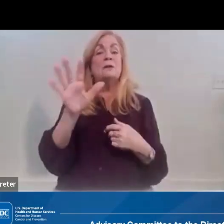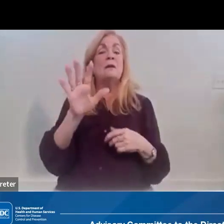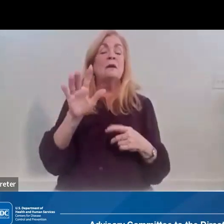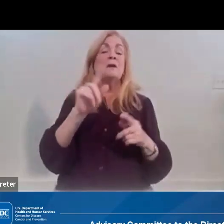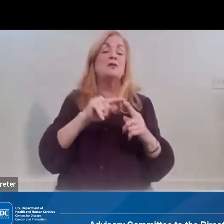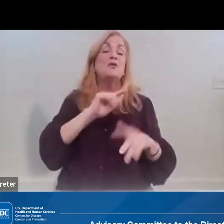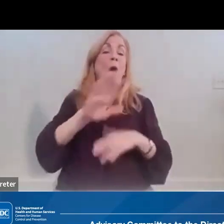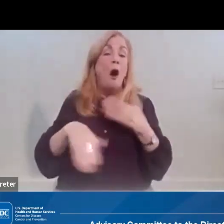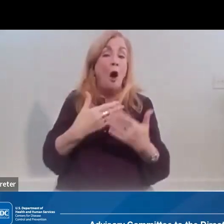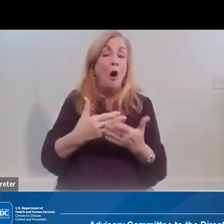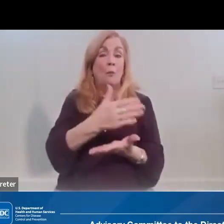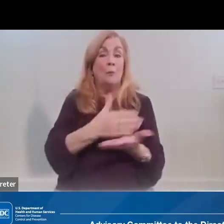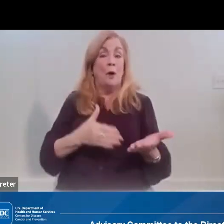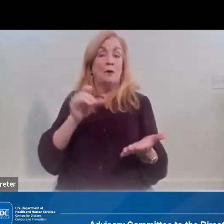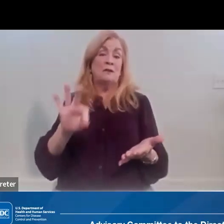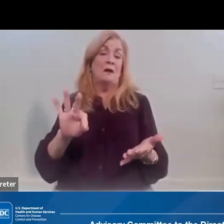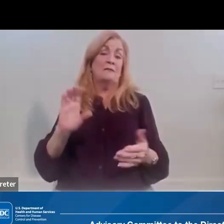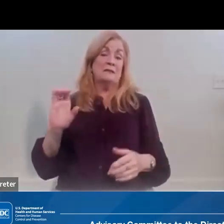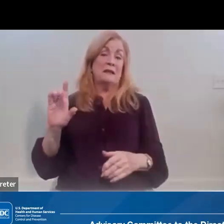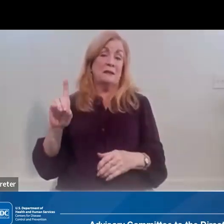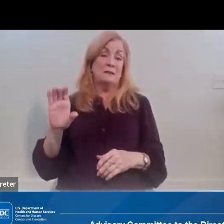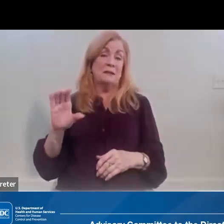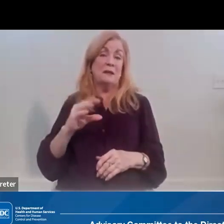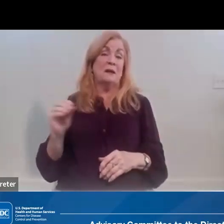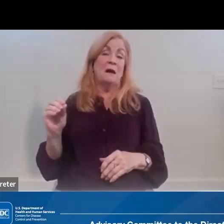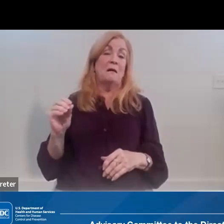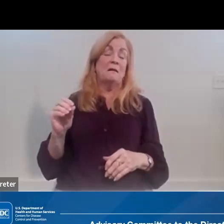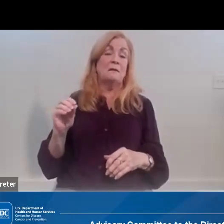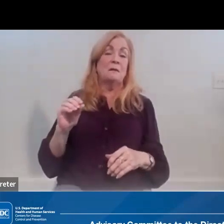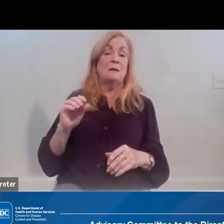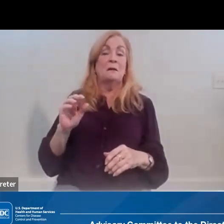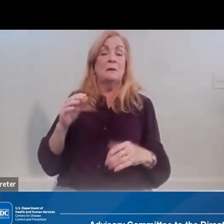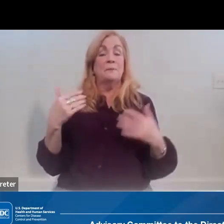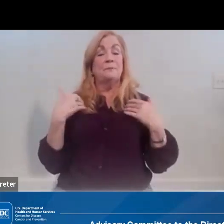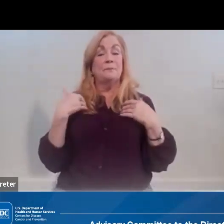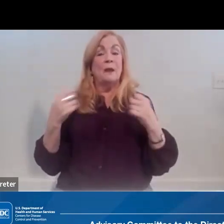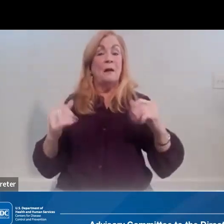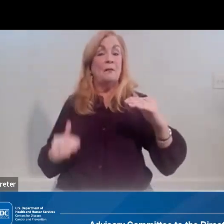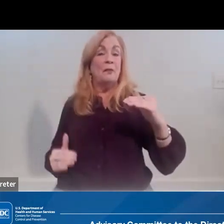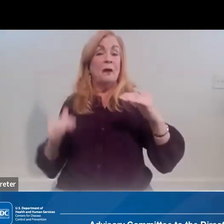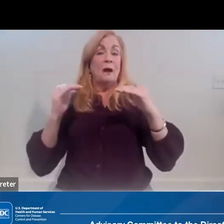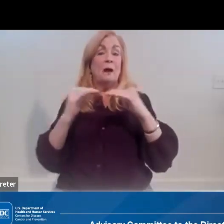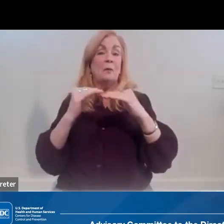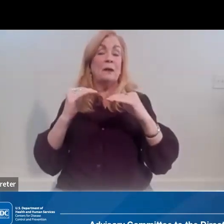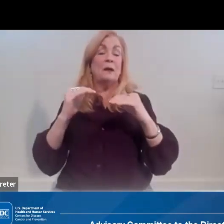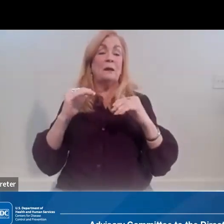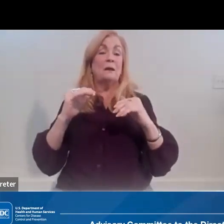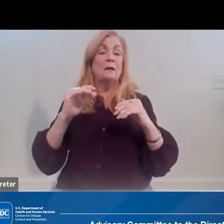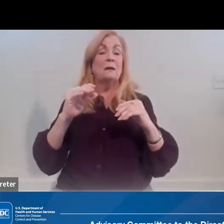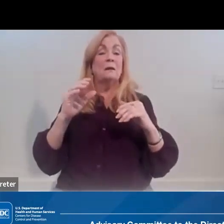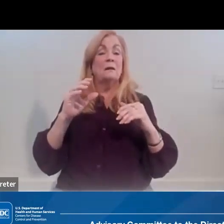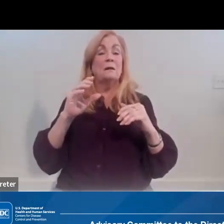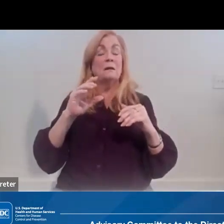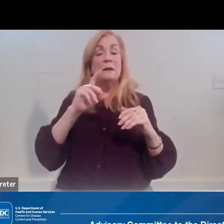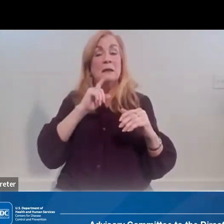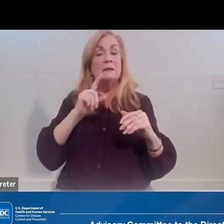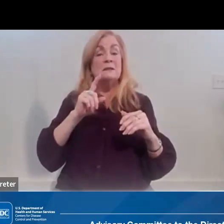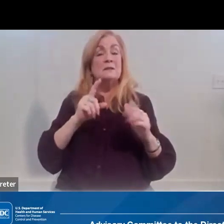And you know, there are health equity SMEs in all, if not most of our CIOs,